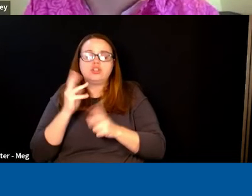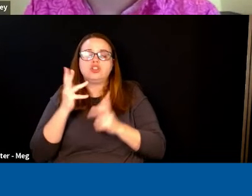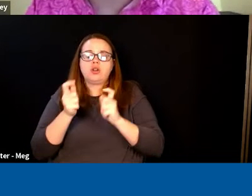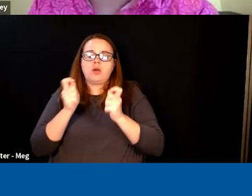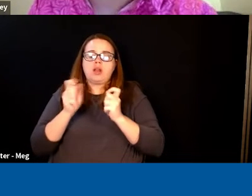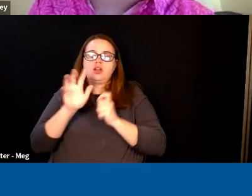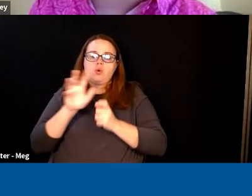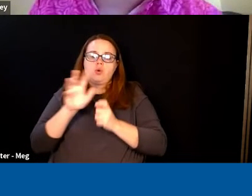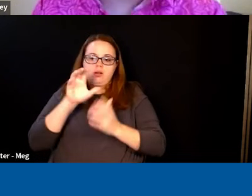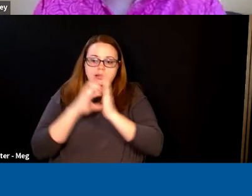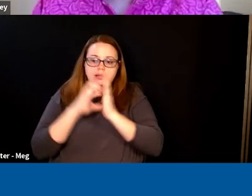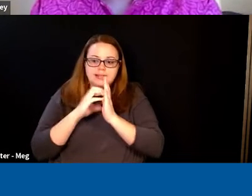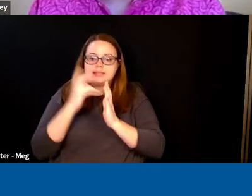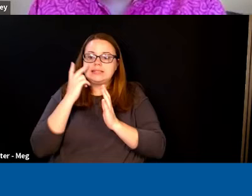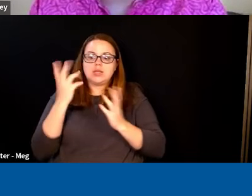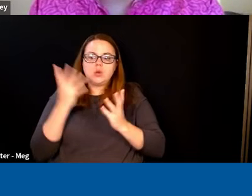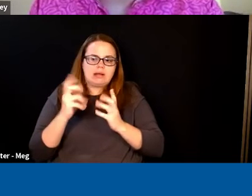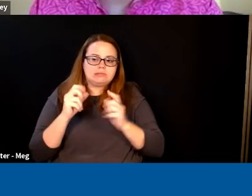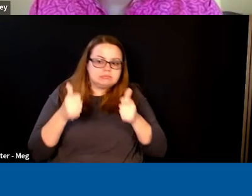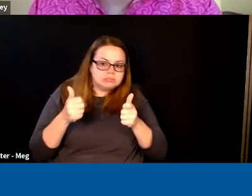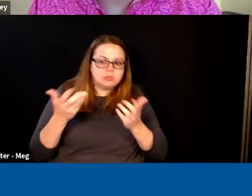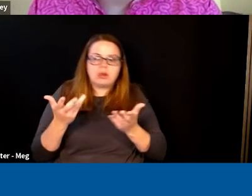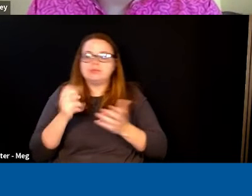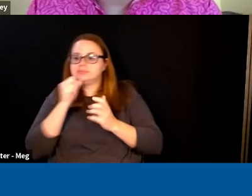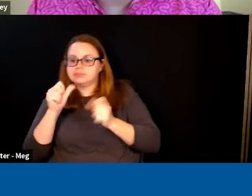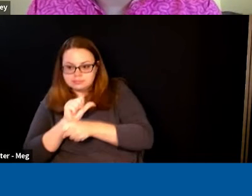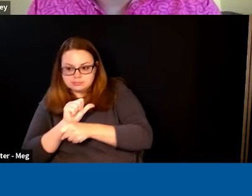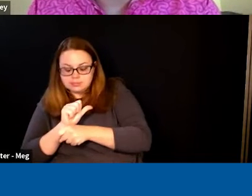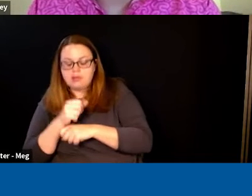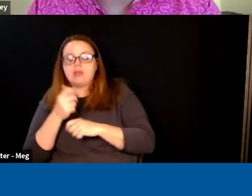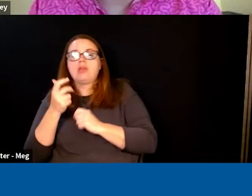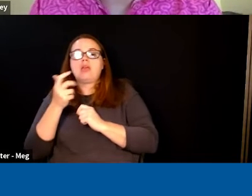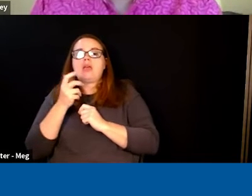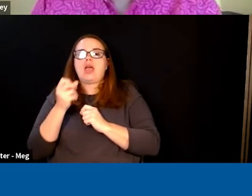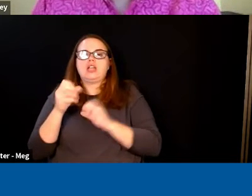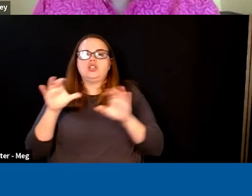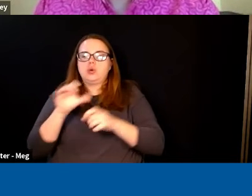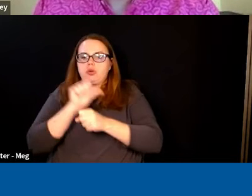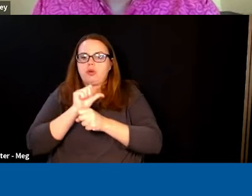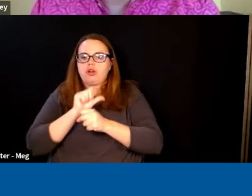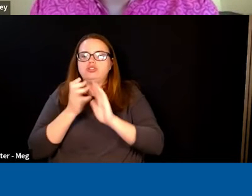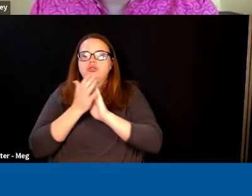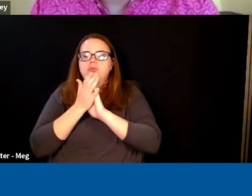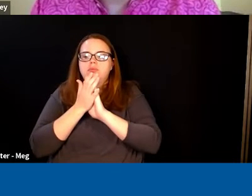see what doesn't hold up and really kind of do the work to get it back to looking the way it should be